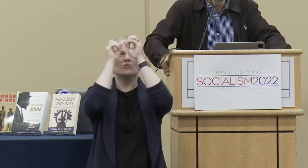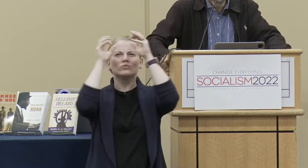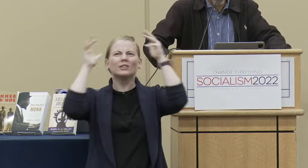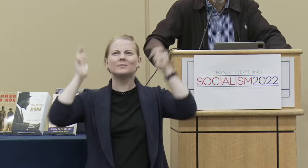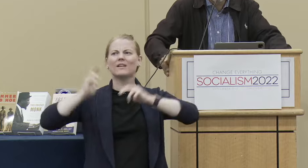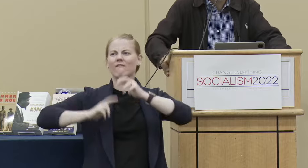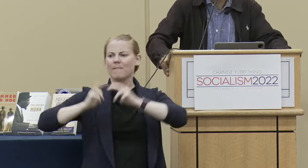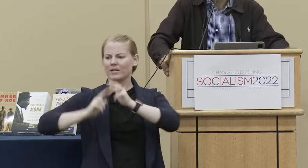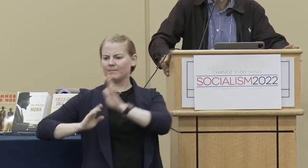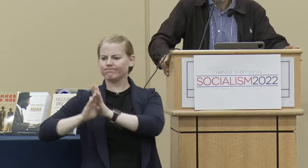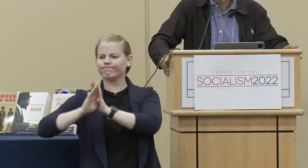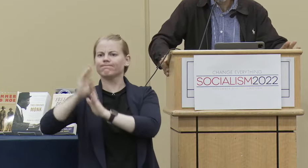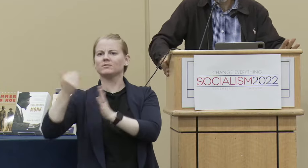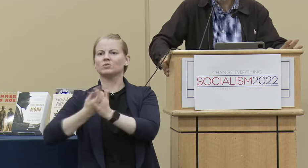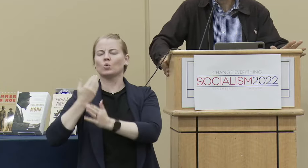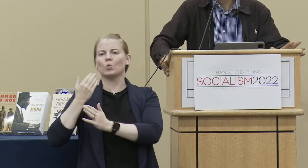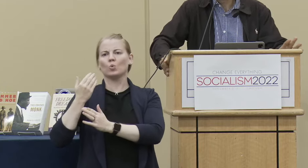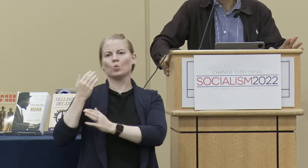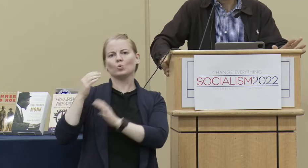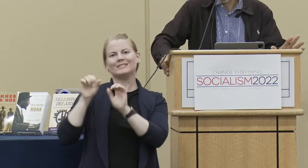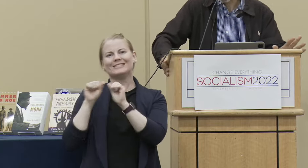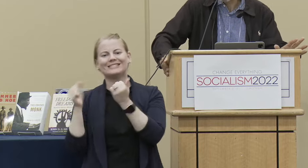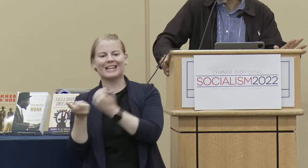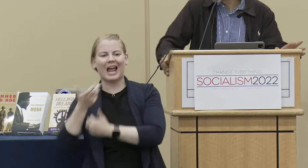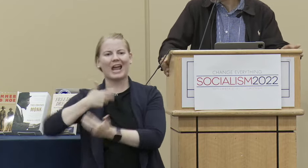to our new Eden, our dreams of building a new society, and